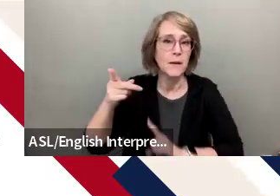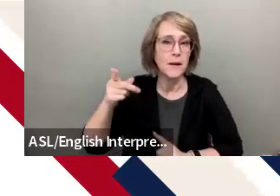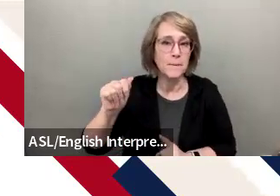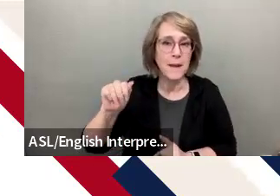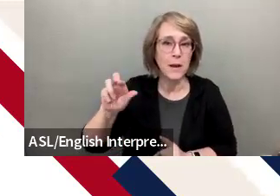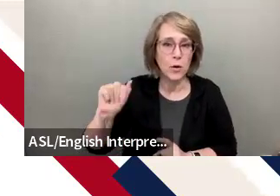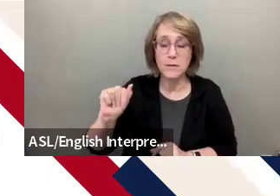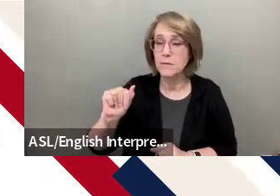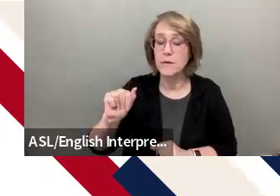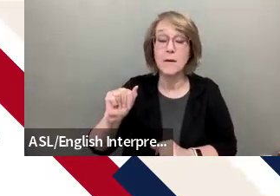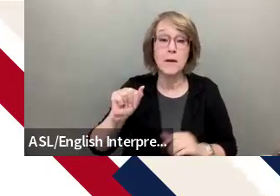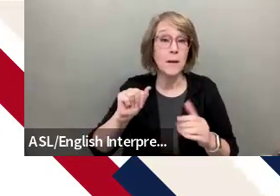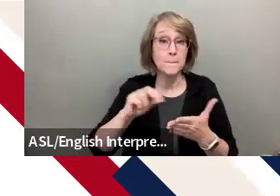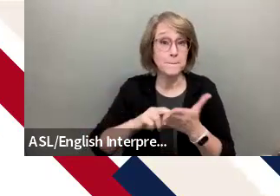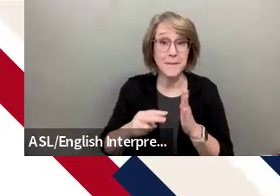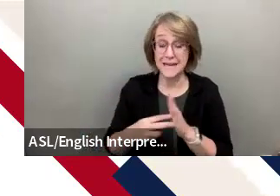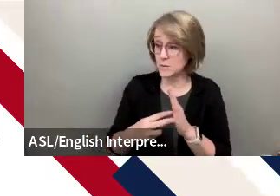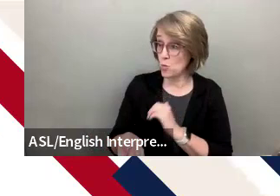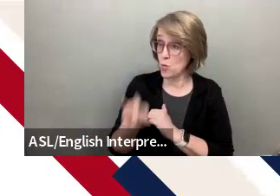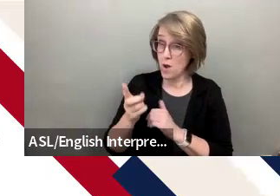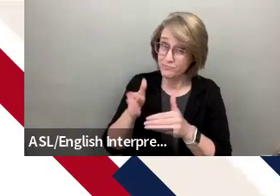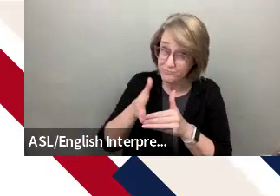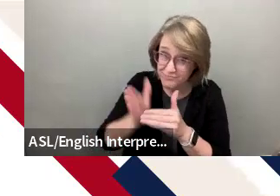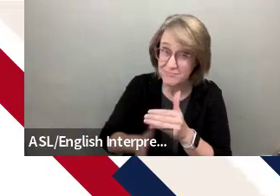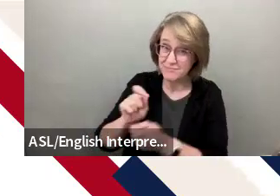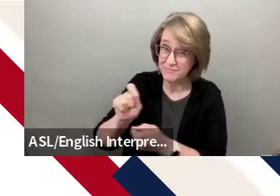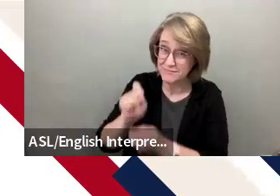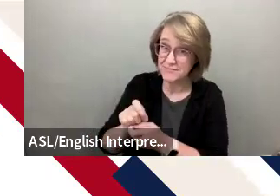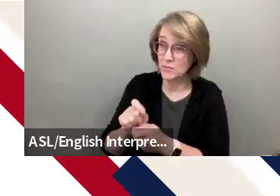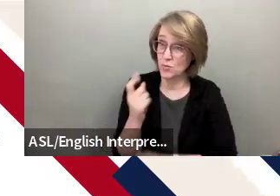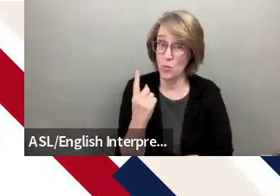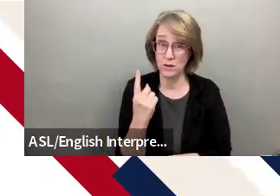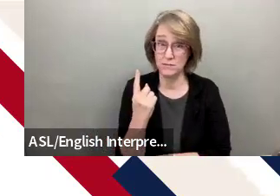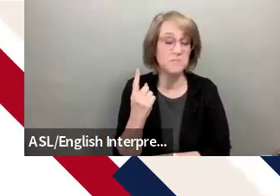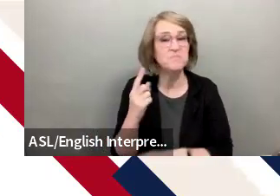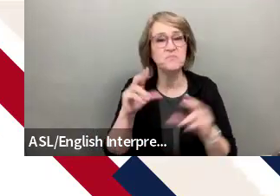TO COMPLETE A TASK. SO WITH THAT WE ARE ABLE TO CREATE THESE JOB AIDS THE VISUAL